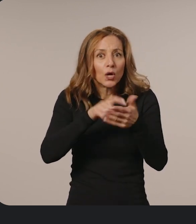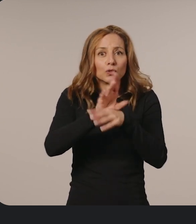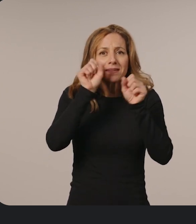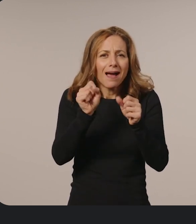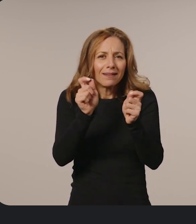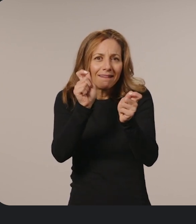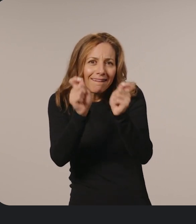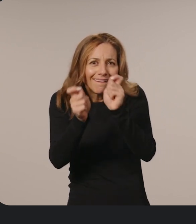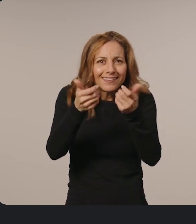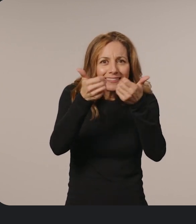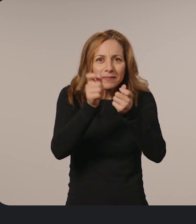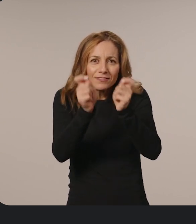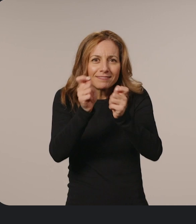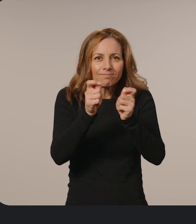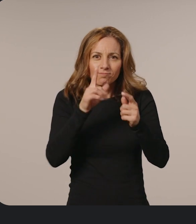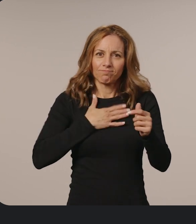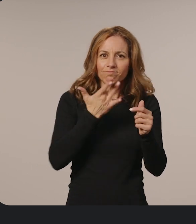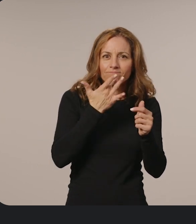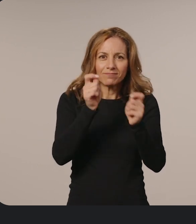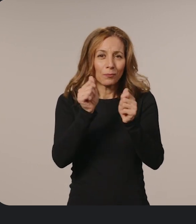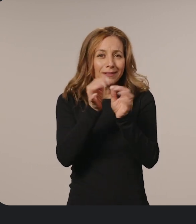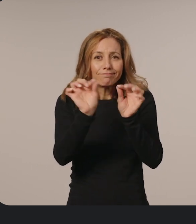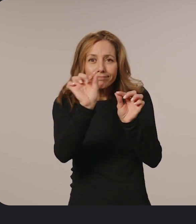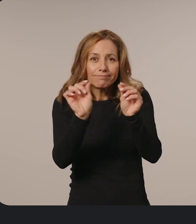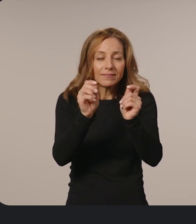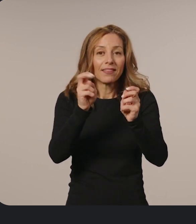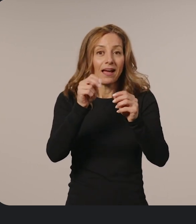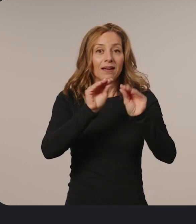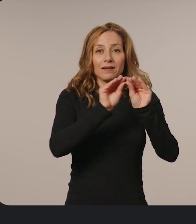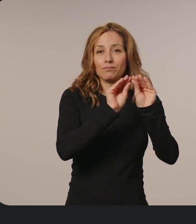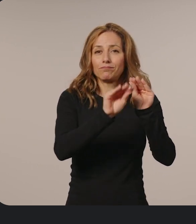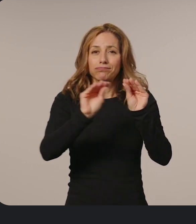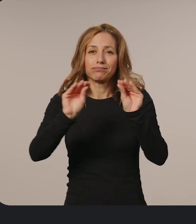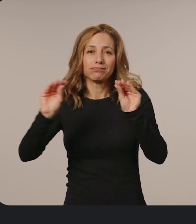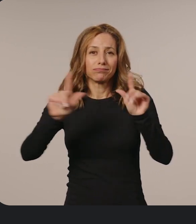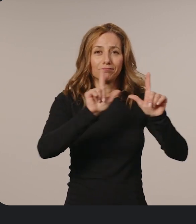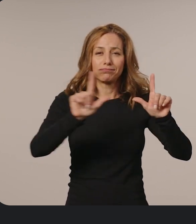Note how users can easily refine the segmentation to their liking with just simple scribbles